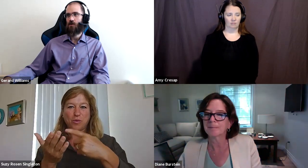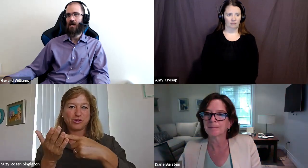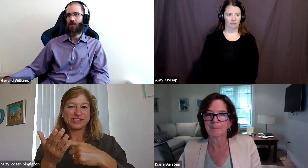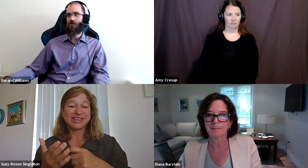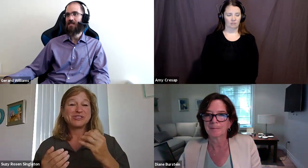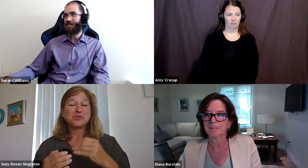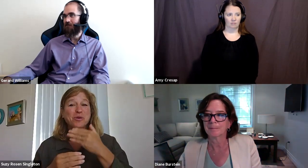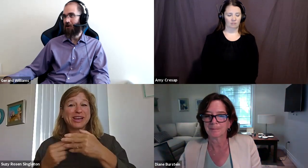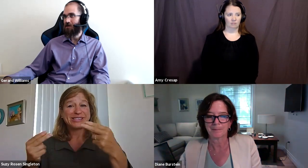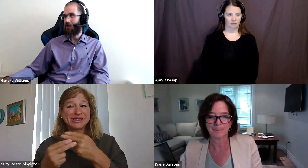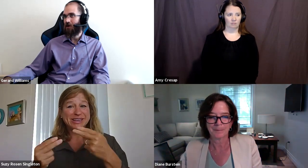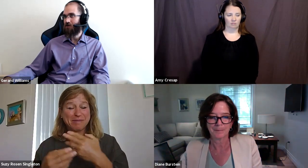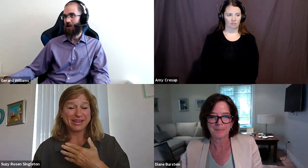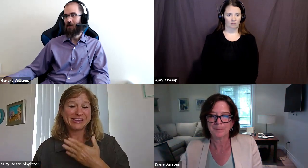out substantive areas that we wanted to talk about.